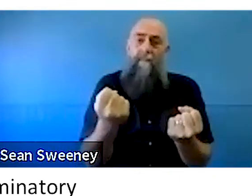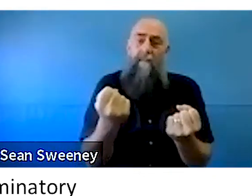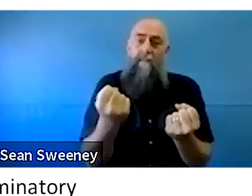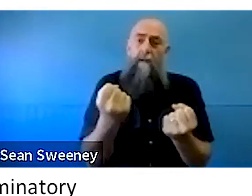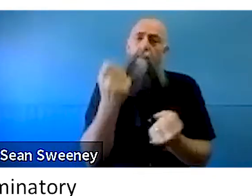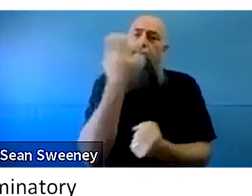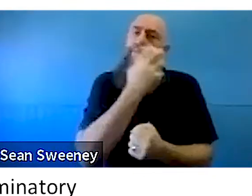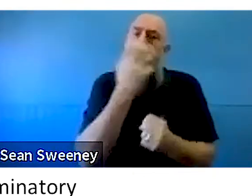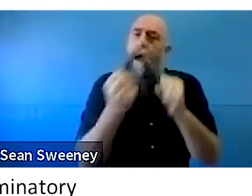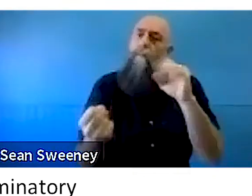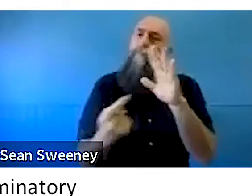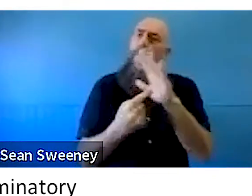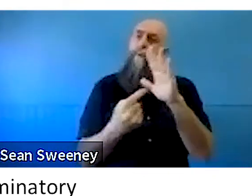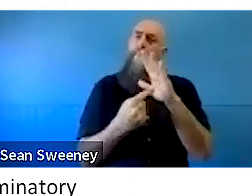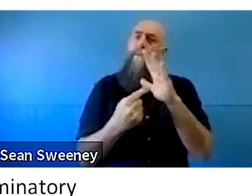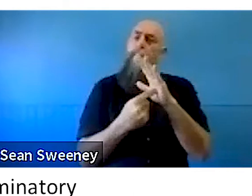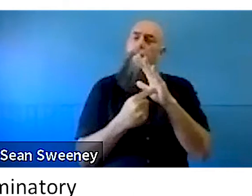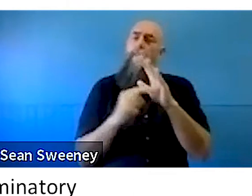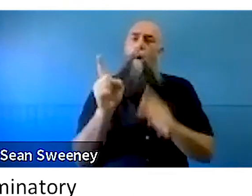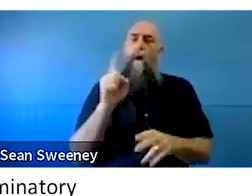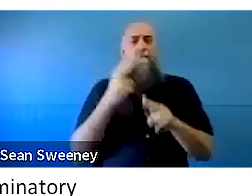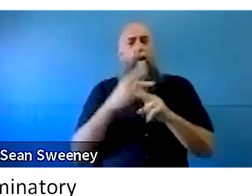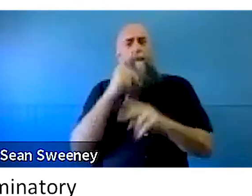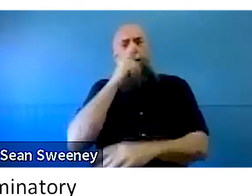important that people challenge what is inside of them.